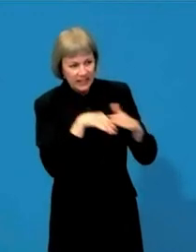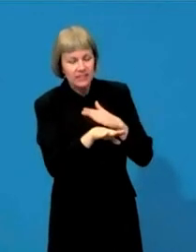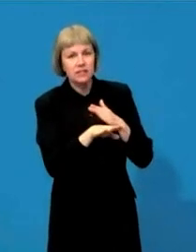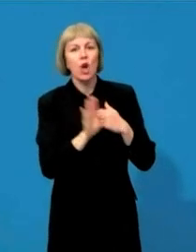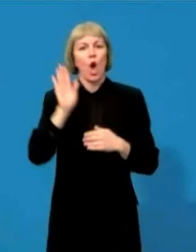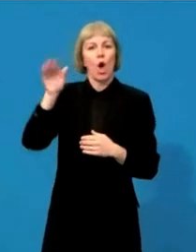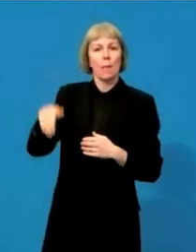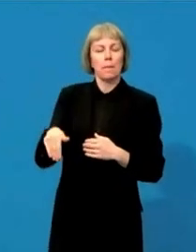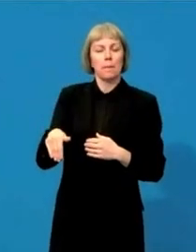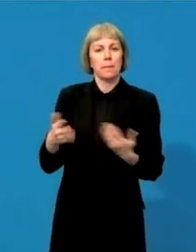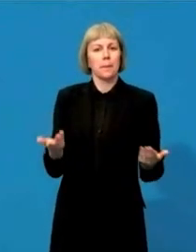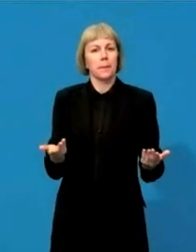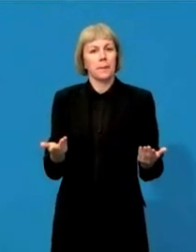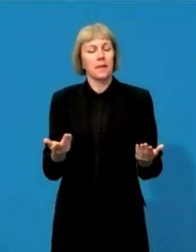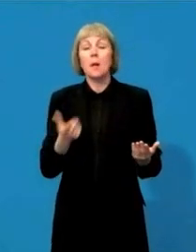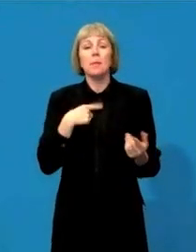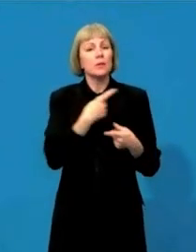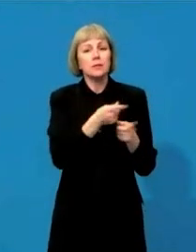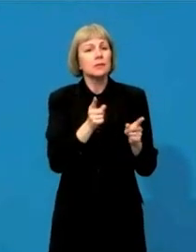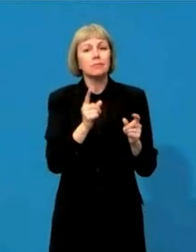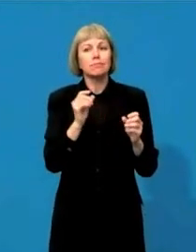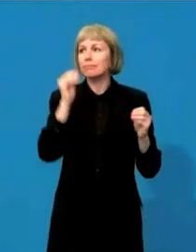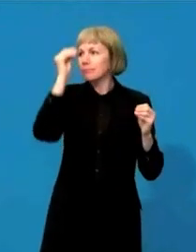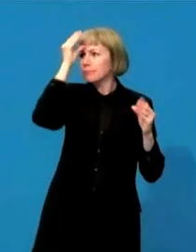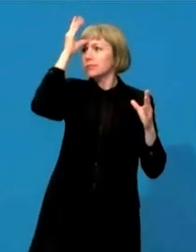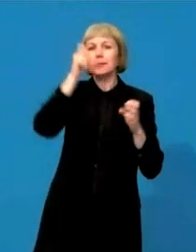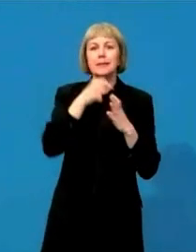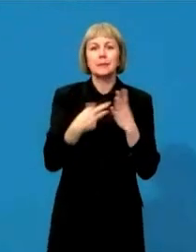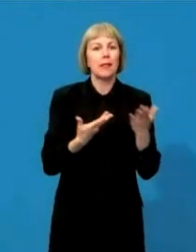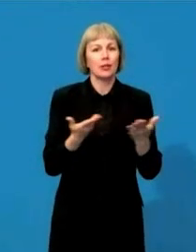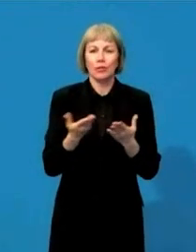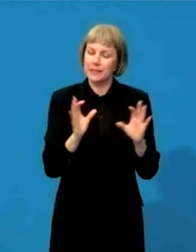disability service, working alongside community navigators to explain that to the